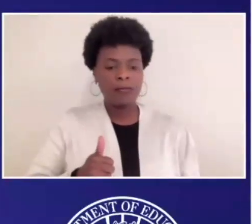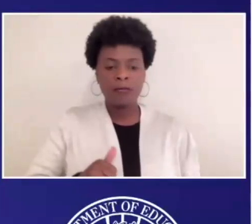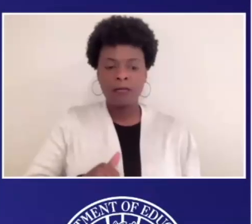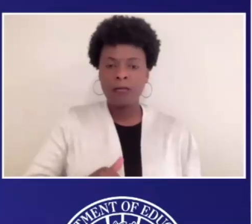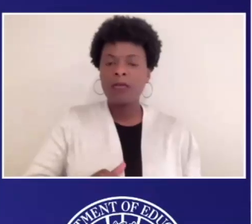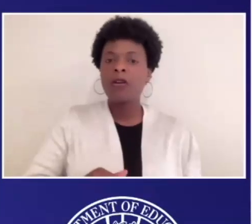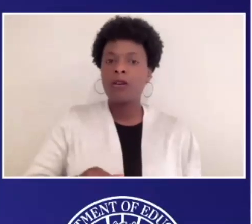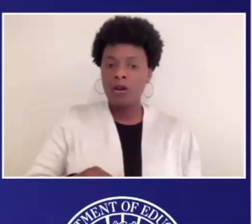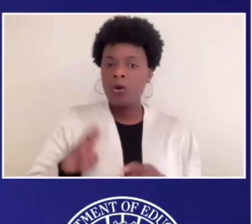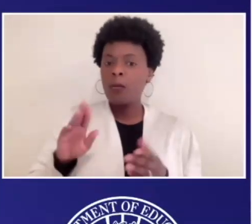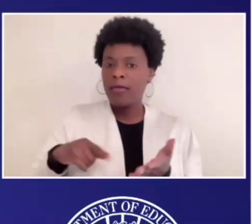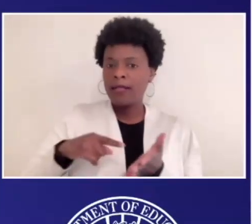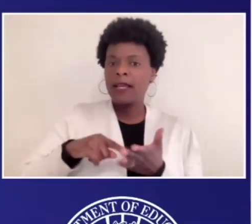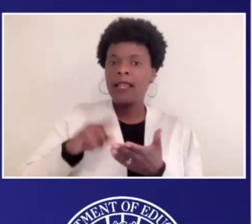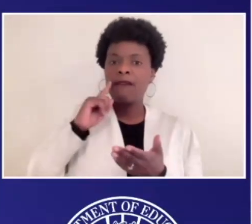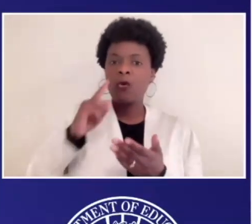By the deadline for the last session. Correct.